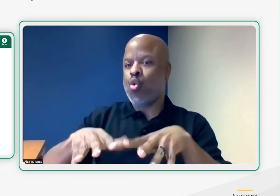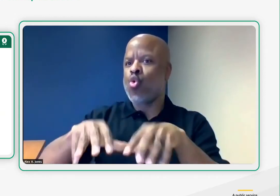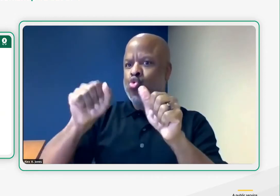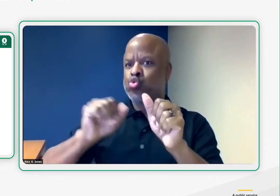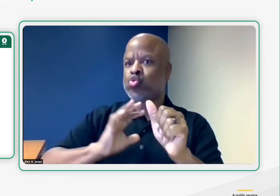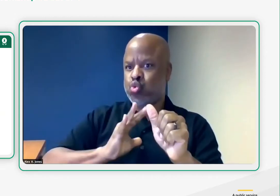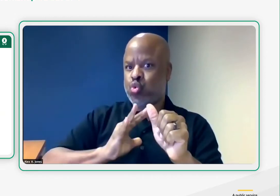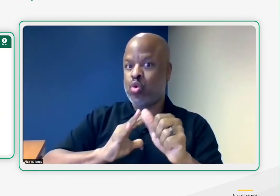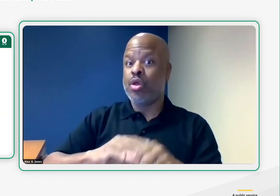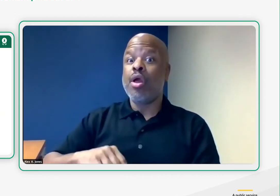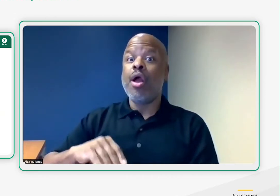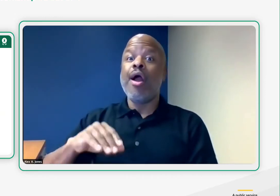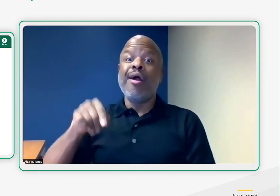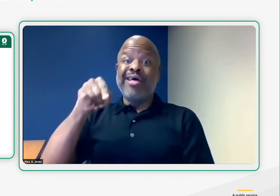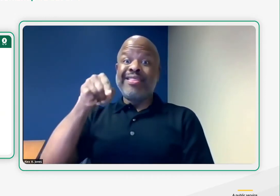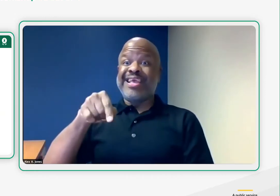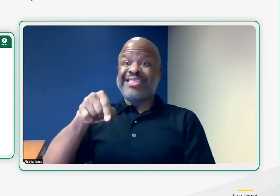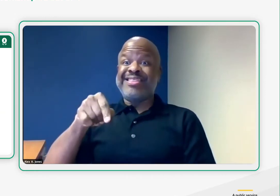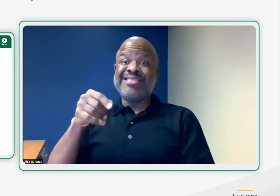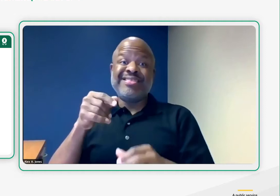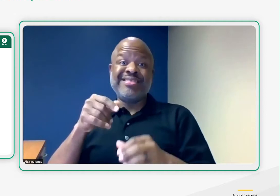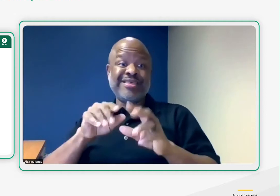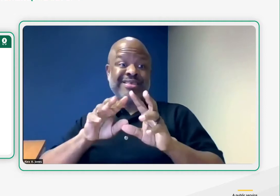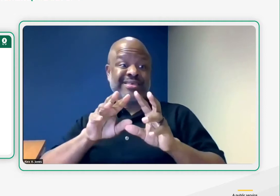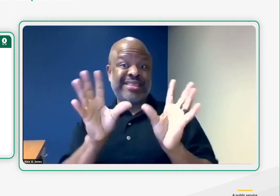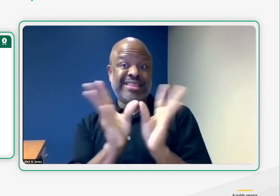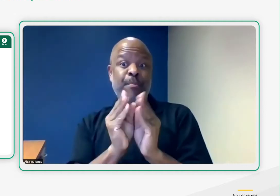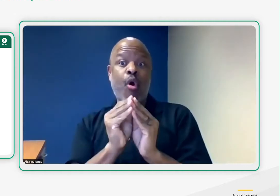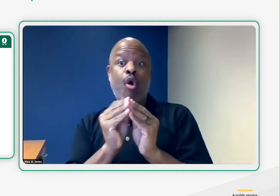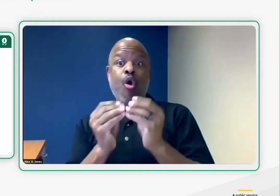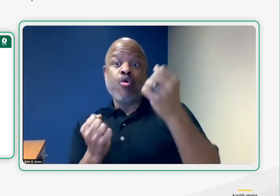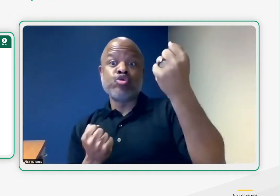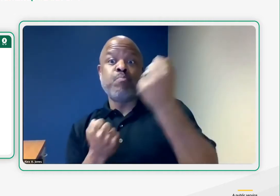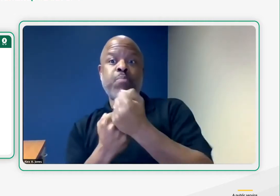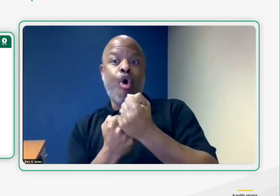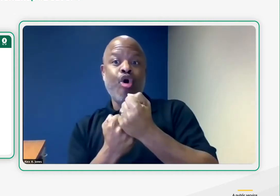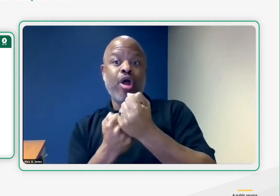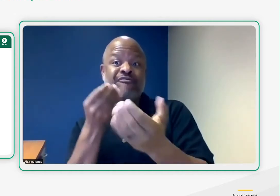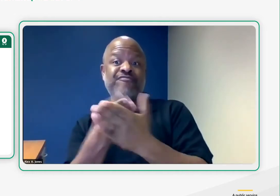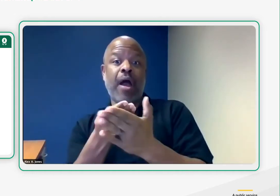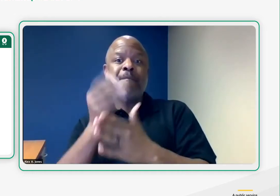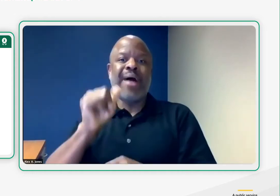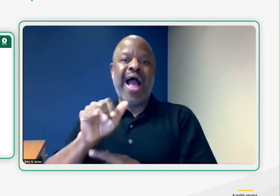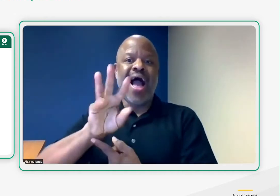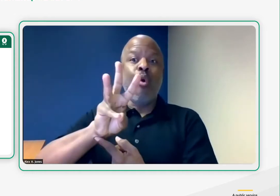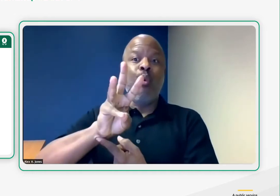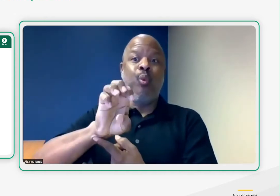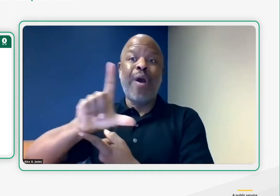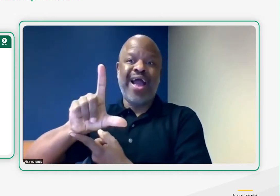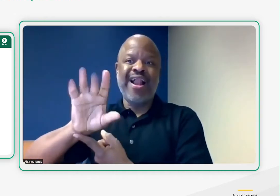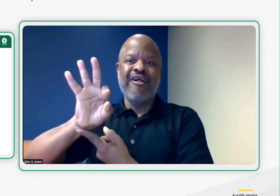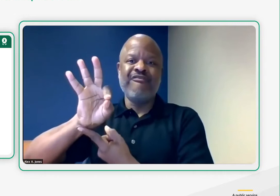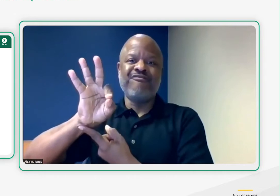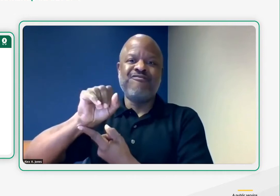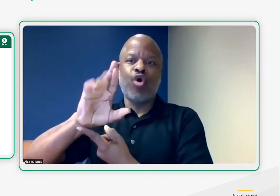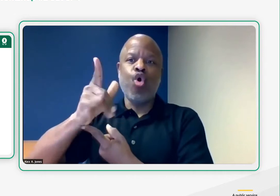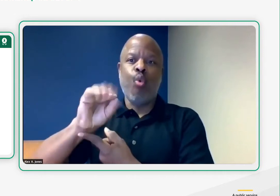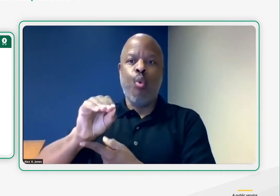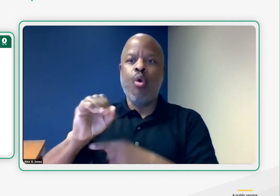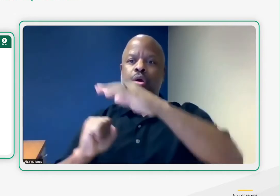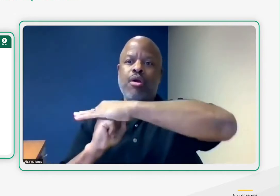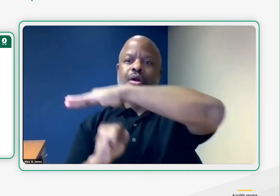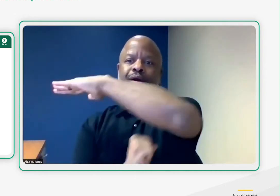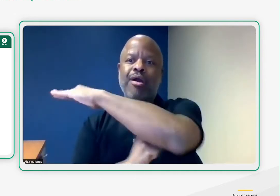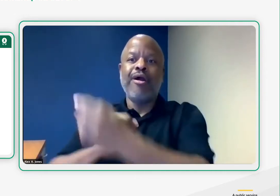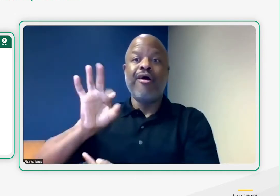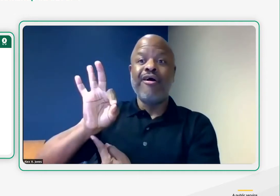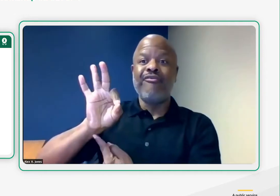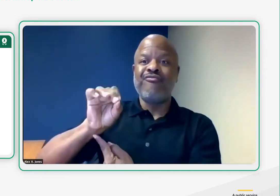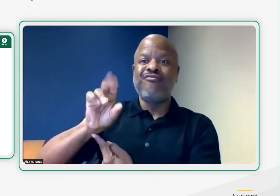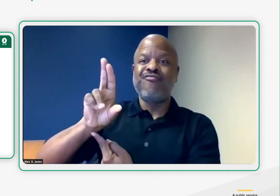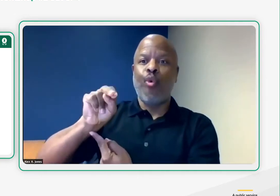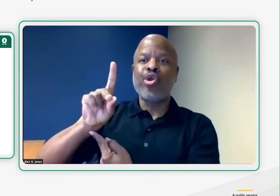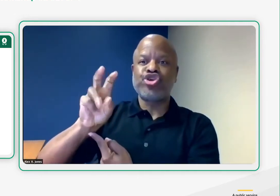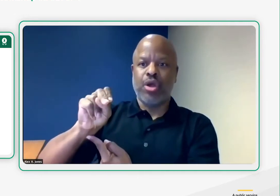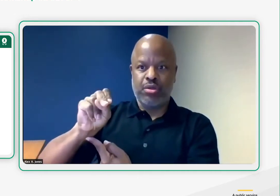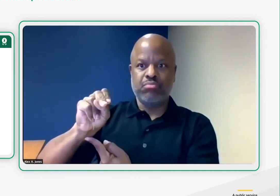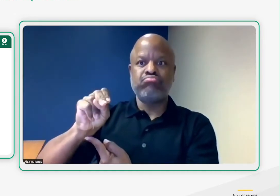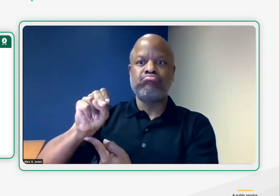And this event, this seminar, has been sponsored by the funding of the Wells Fargo Foundation.